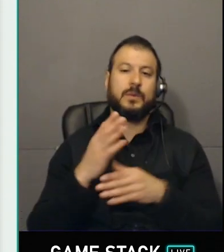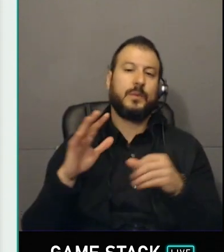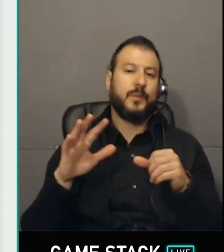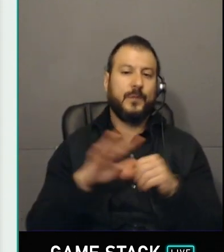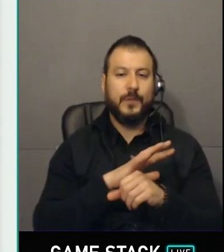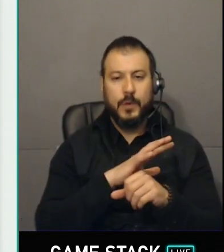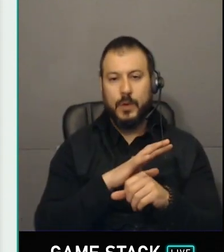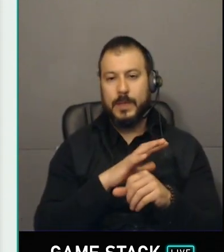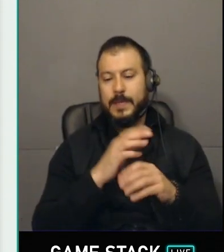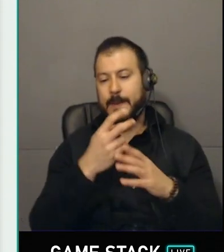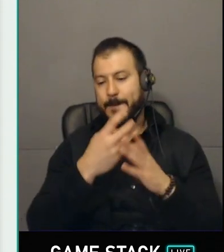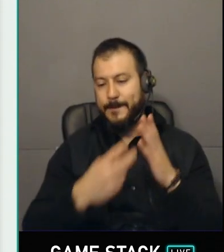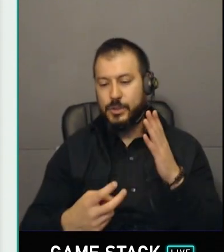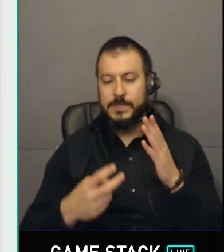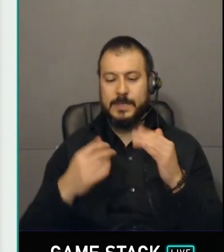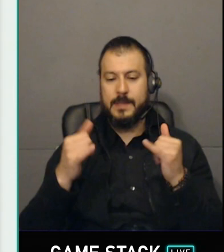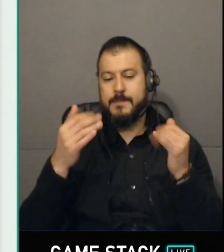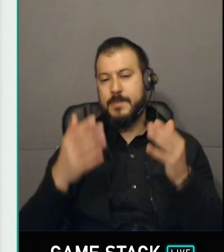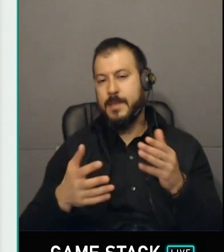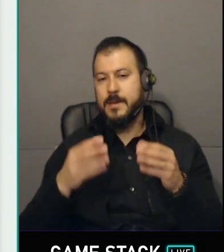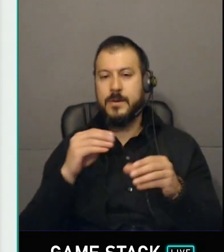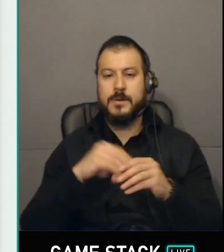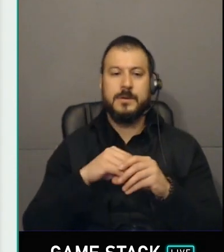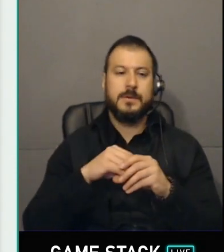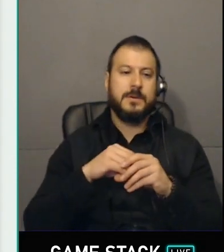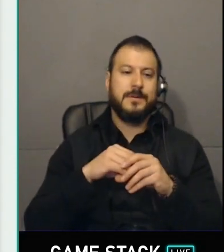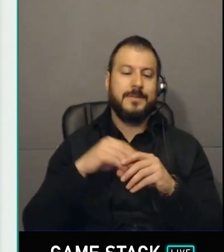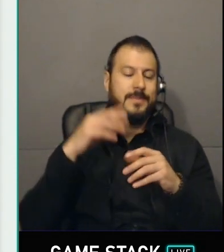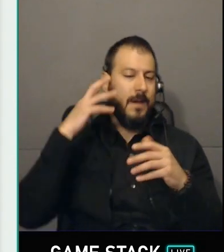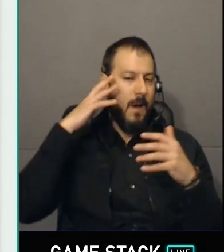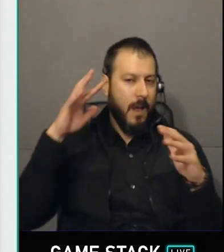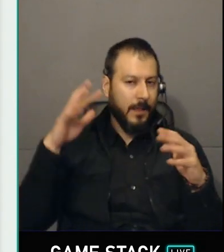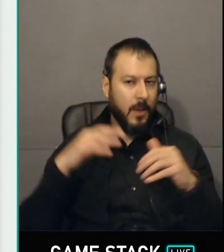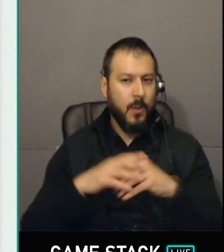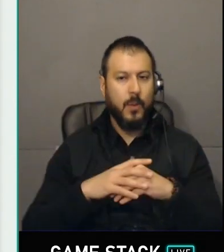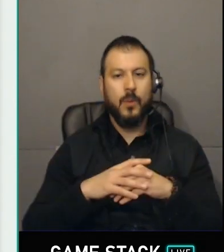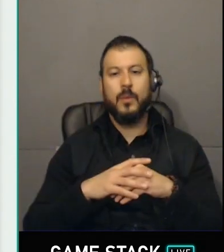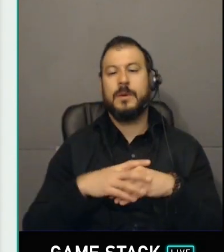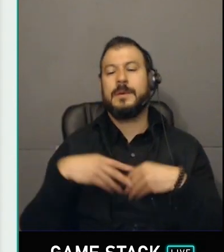immersing the player in the audio, it gives a wider field of